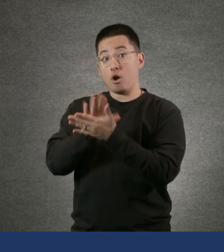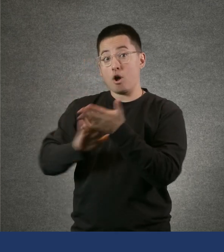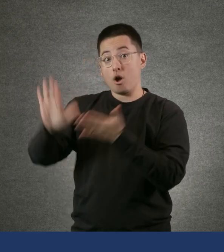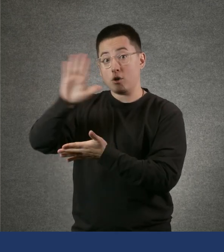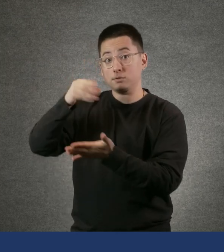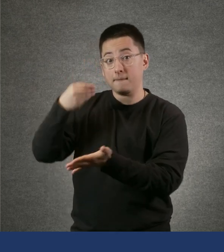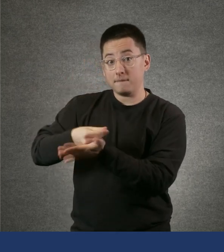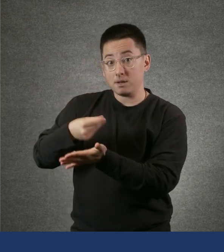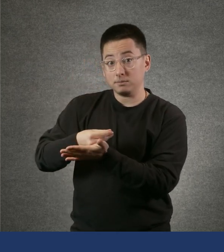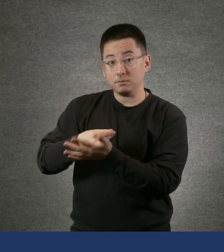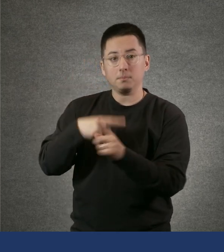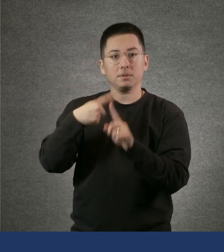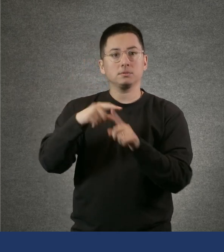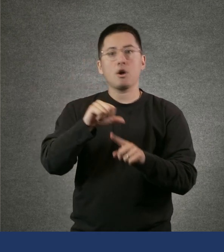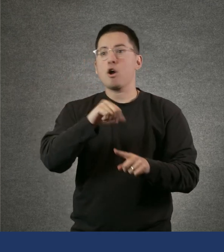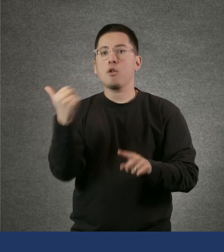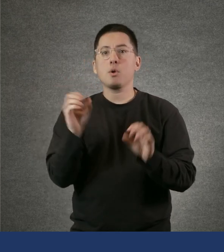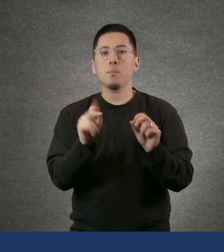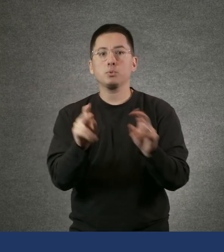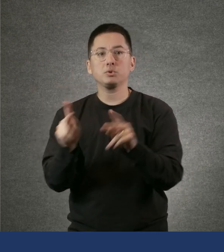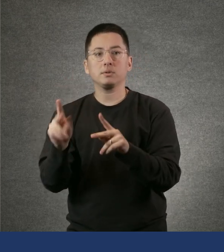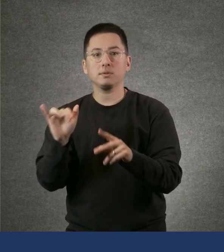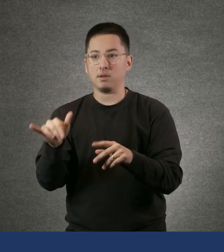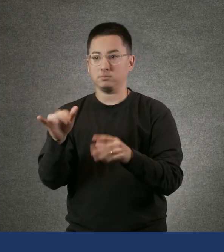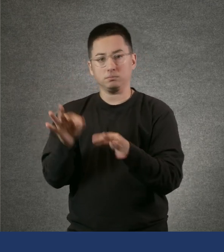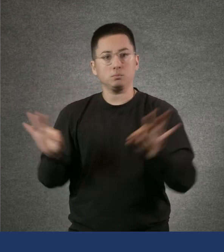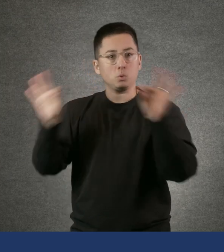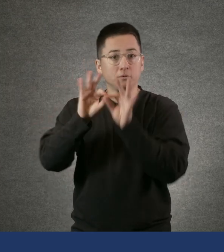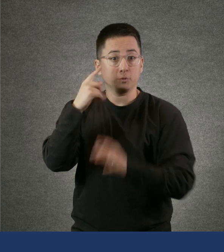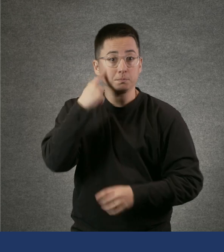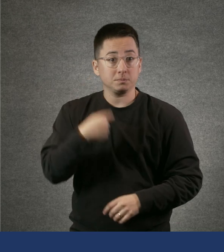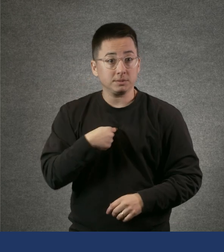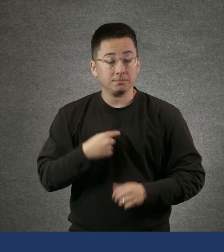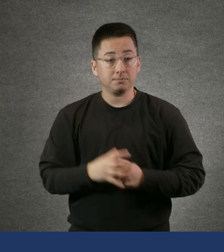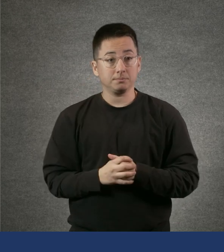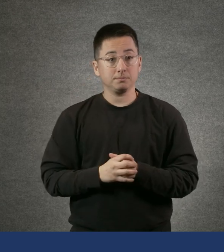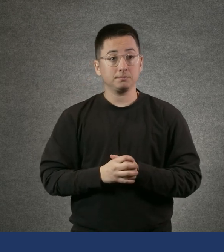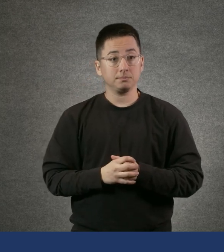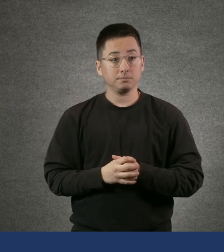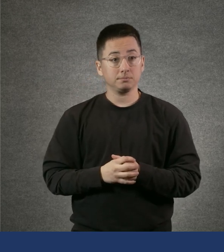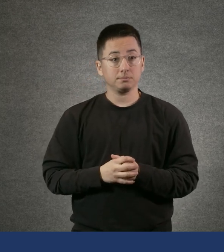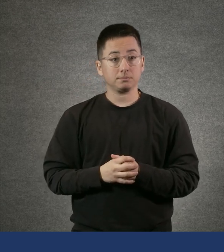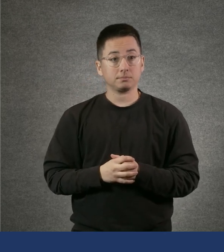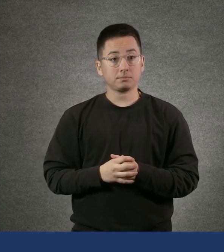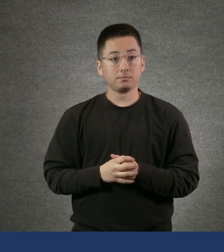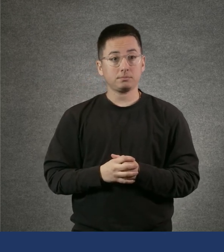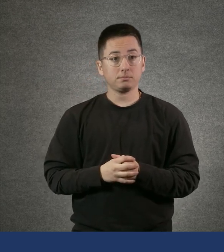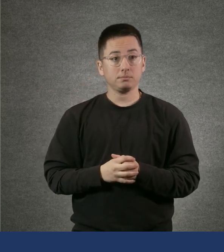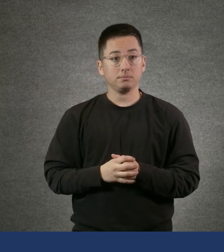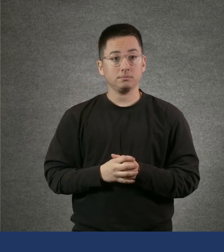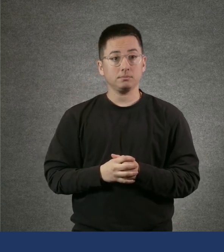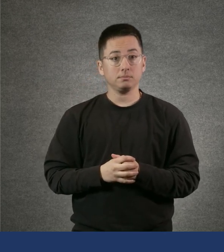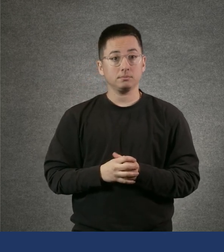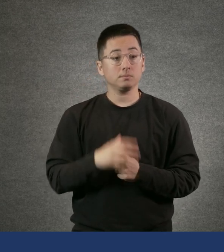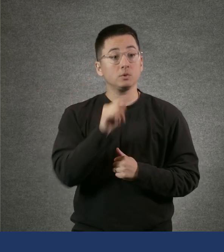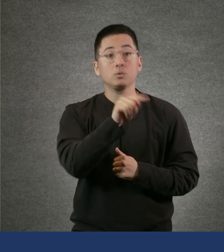saving for retirement, my son's college fund, and other ventures that are important to me.